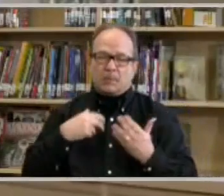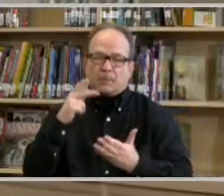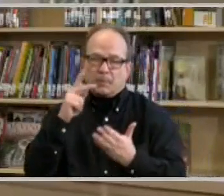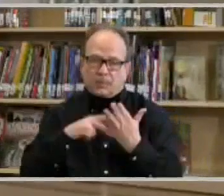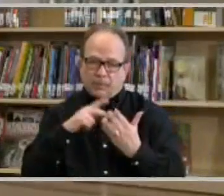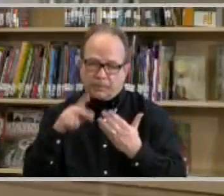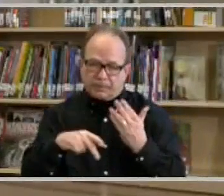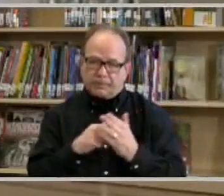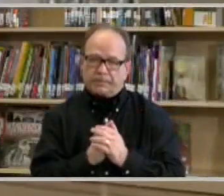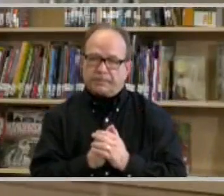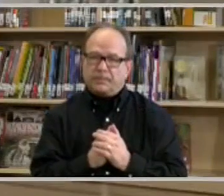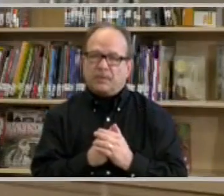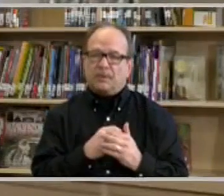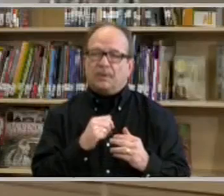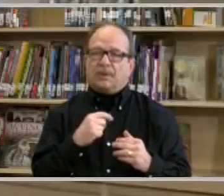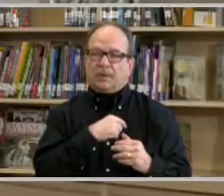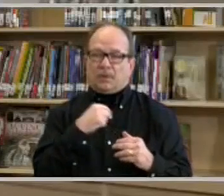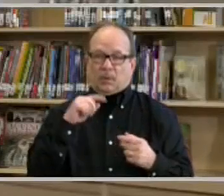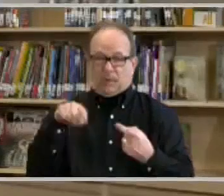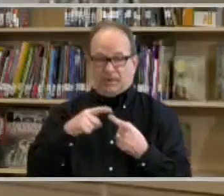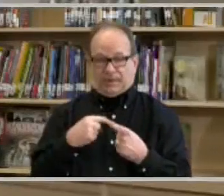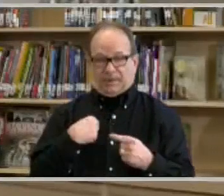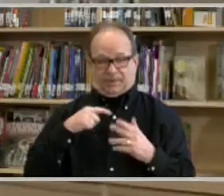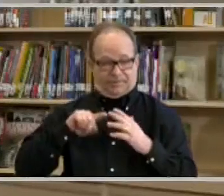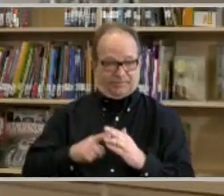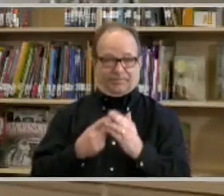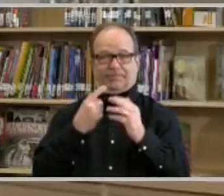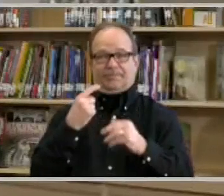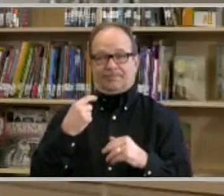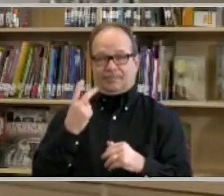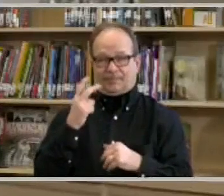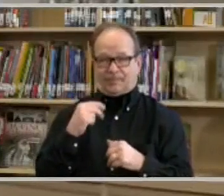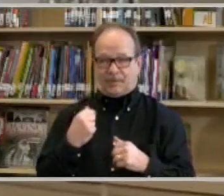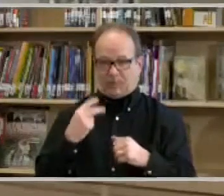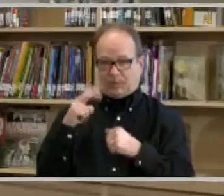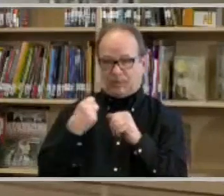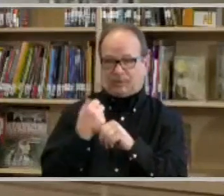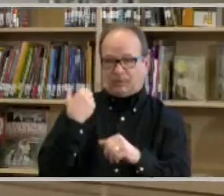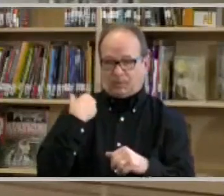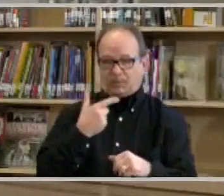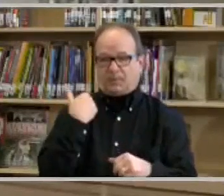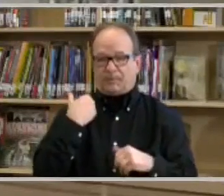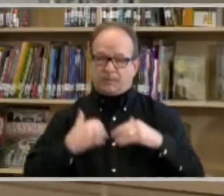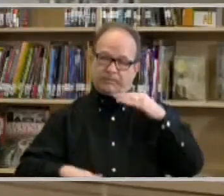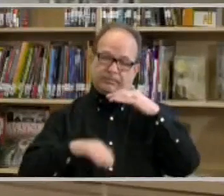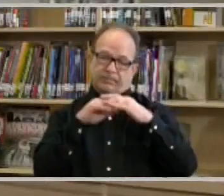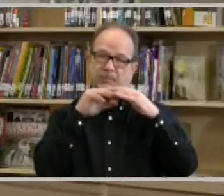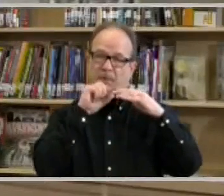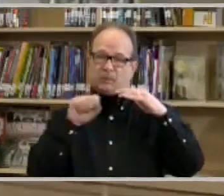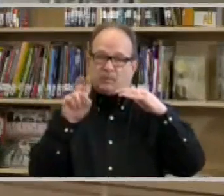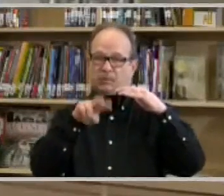YOUTH PROGRAM. WHEN I CAME INTO OFFICE, IT WAS